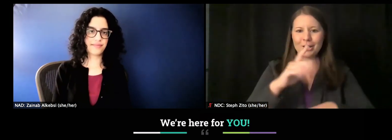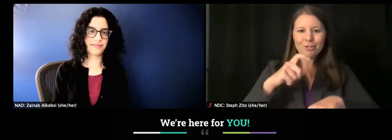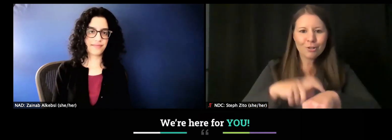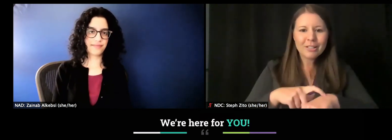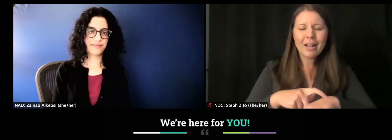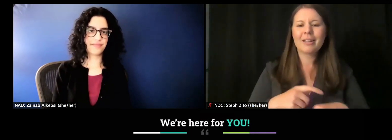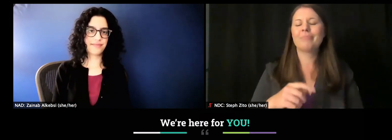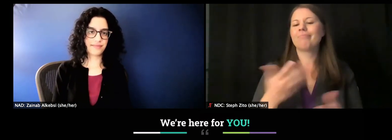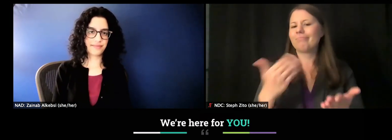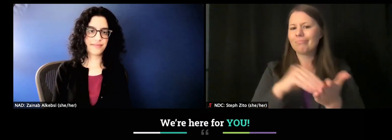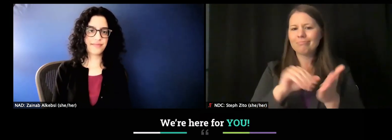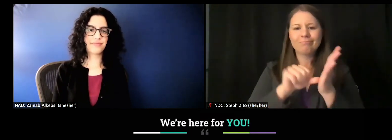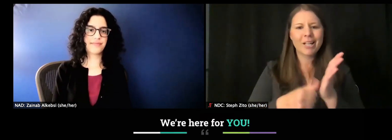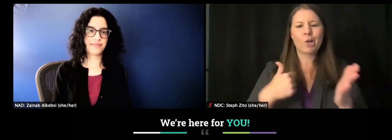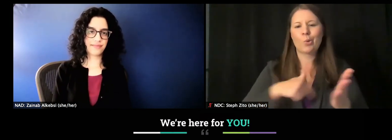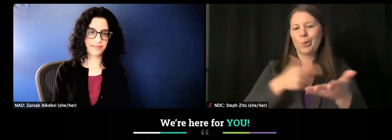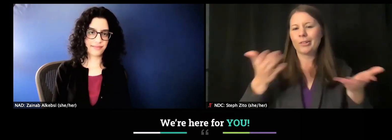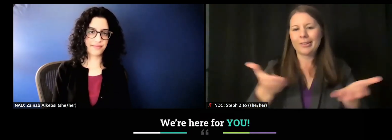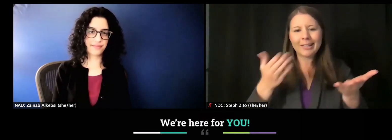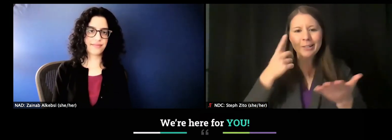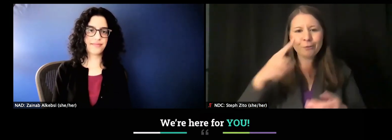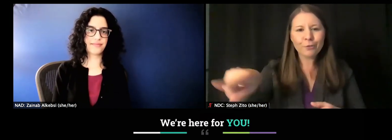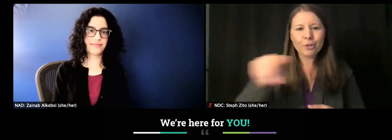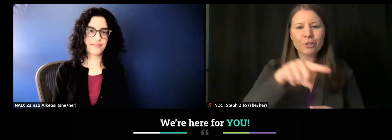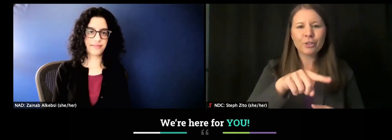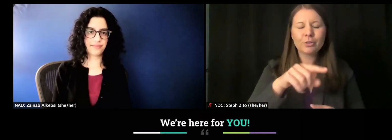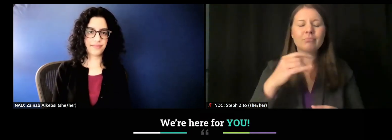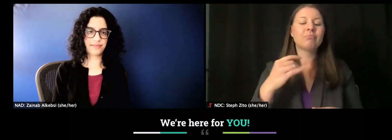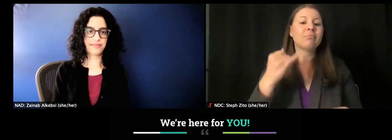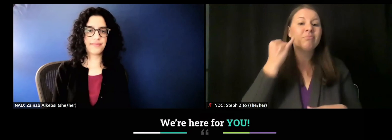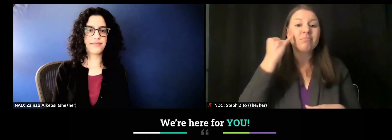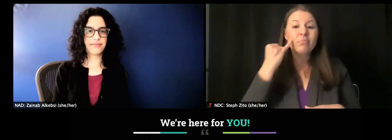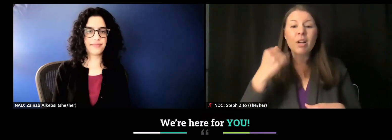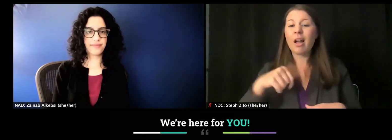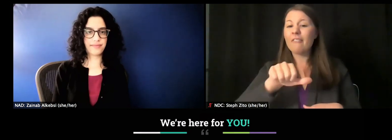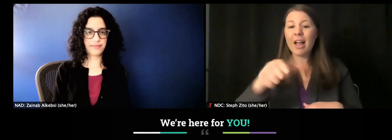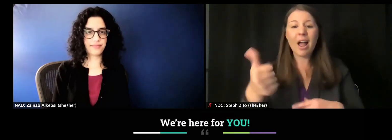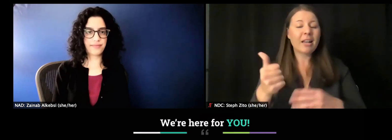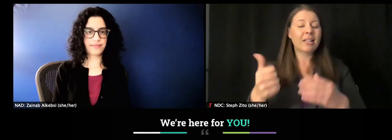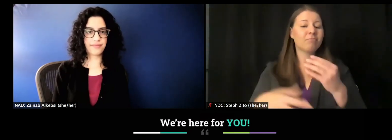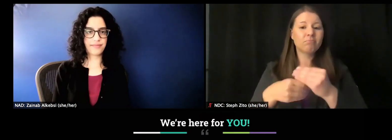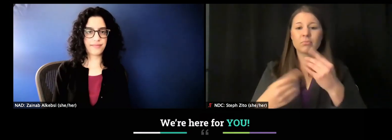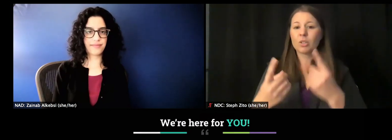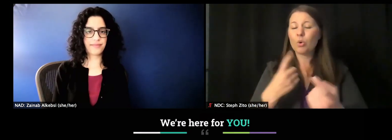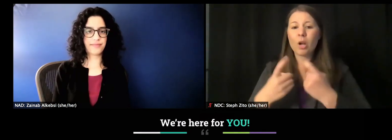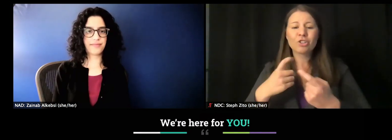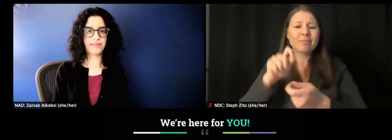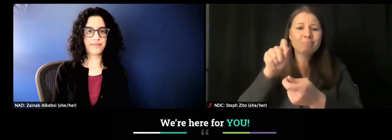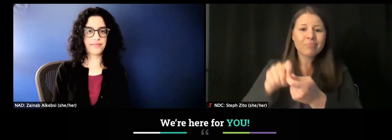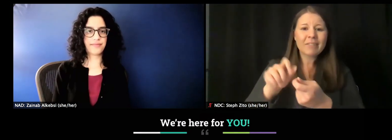We really appreciate your time and I would like to emphasize that we are here for you. We are always here for you.